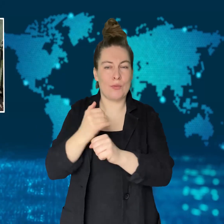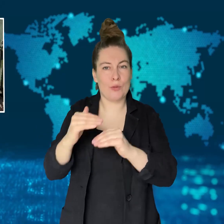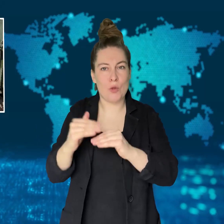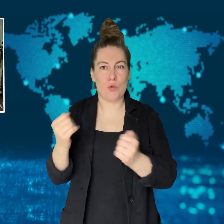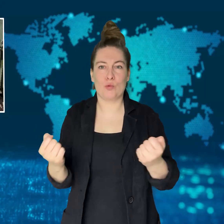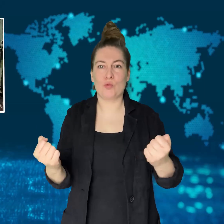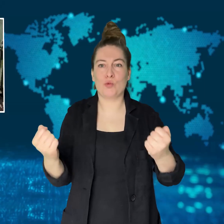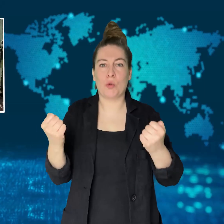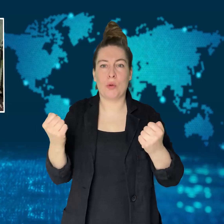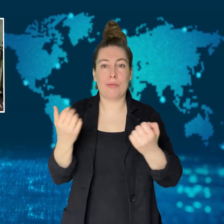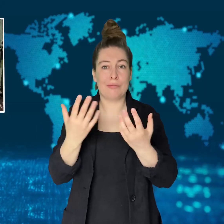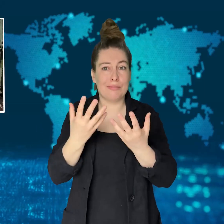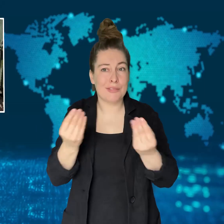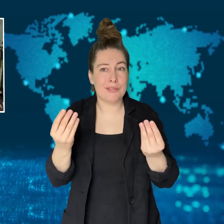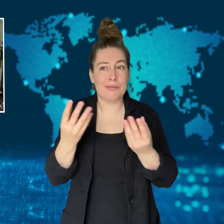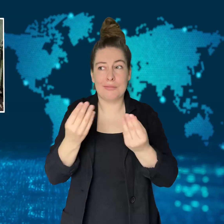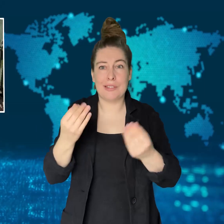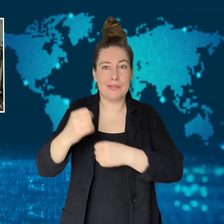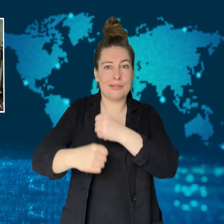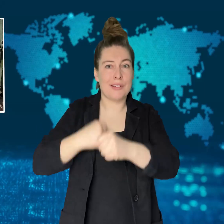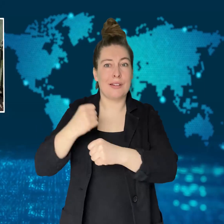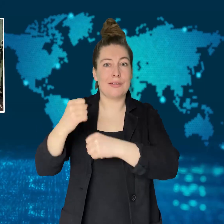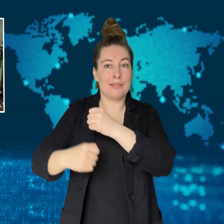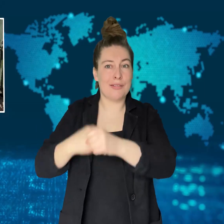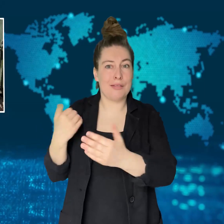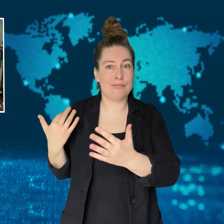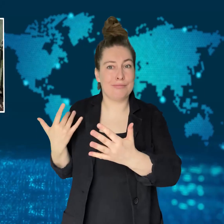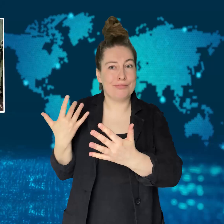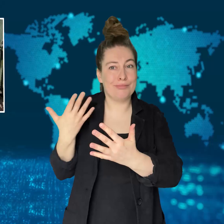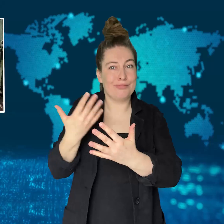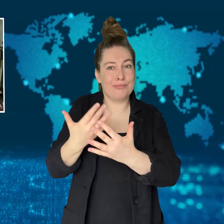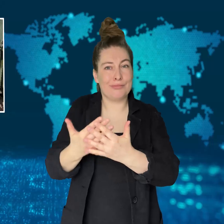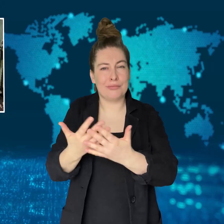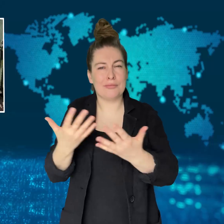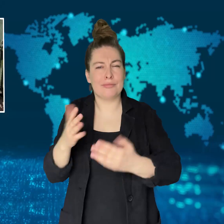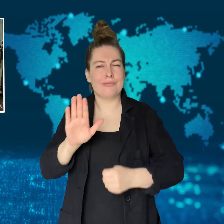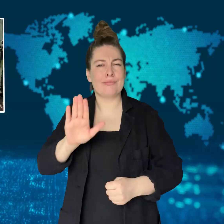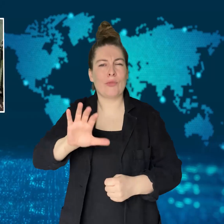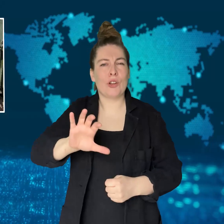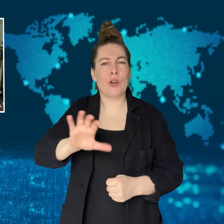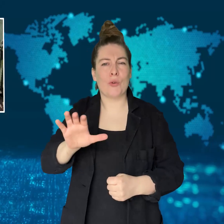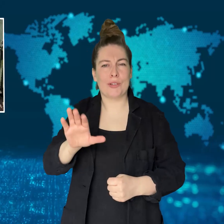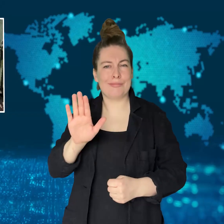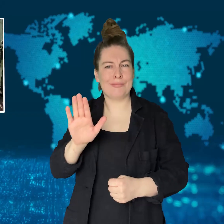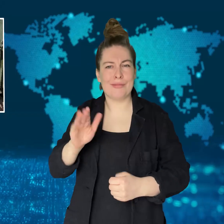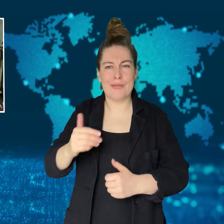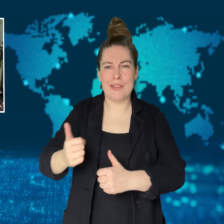the increased money will be used to enhance Germany's defense capabilities